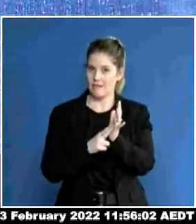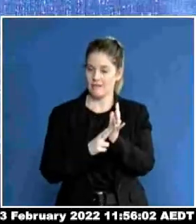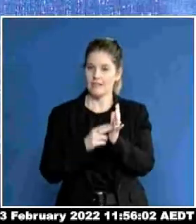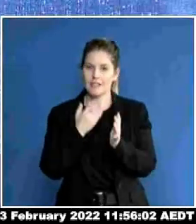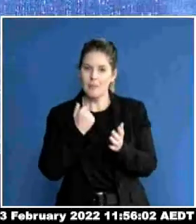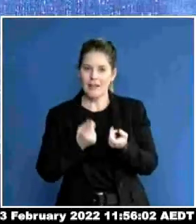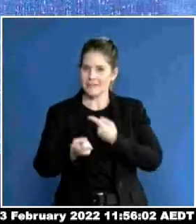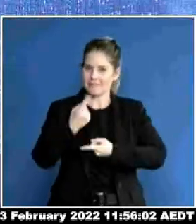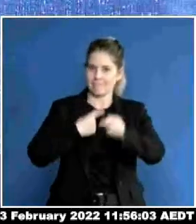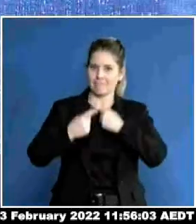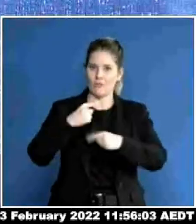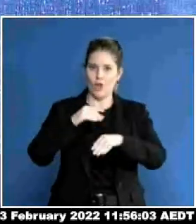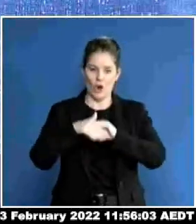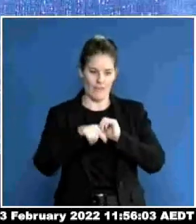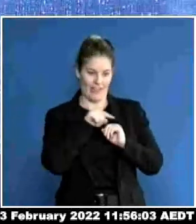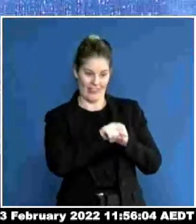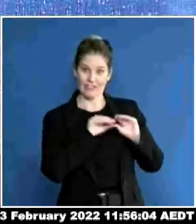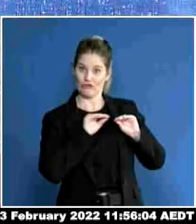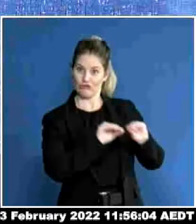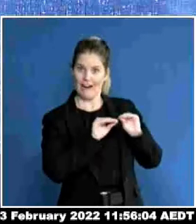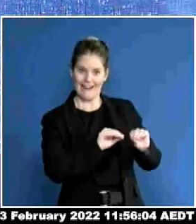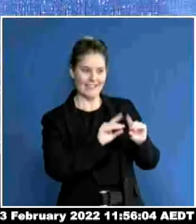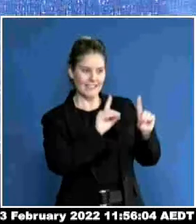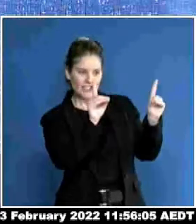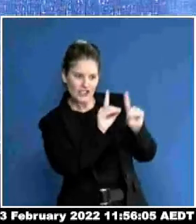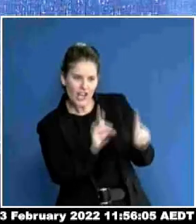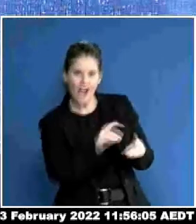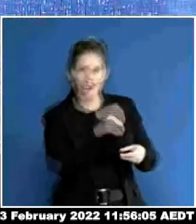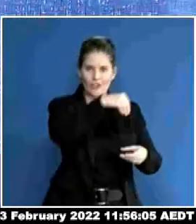that you have developed that might assist DES providers in this space?